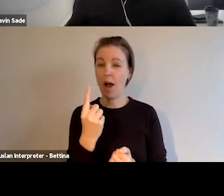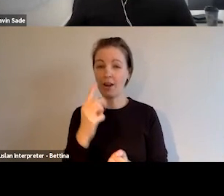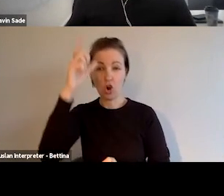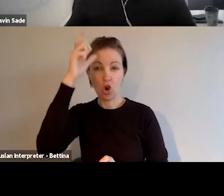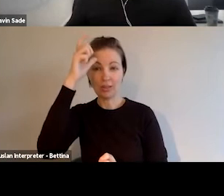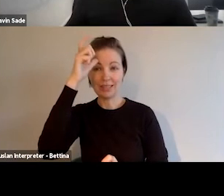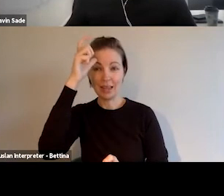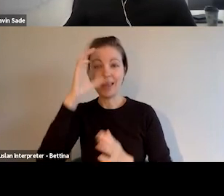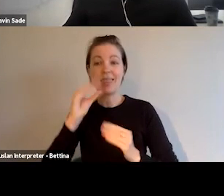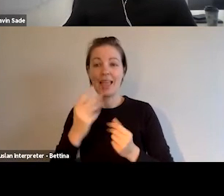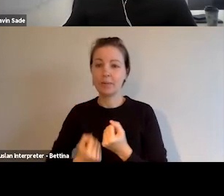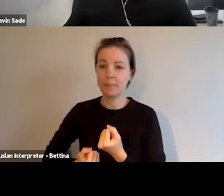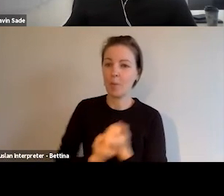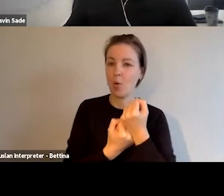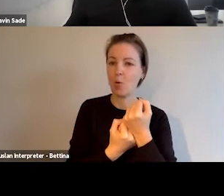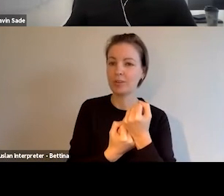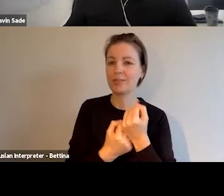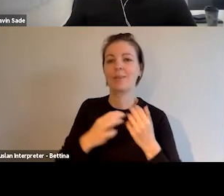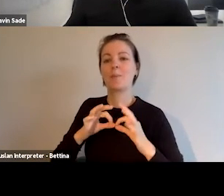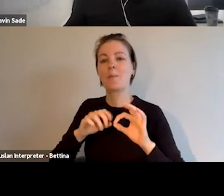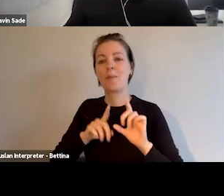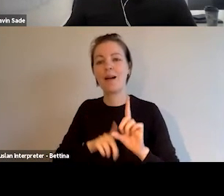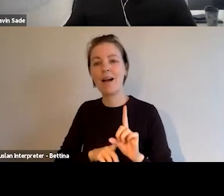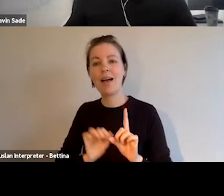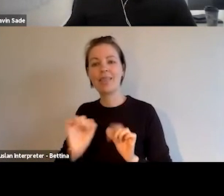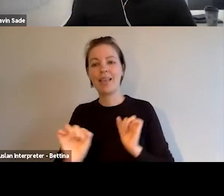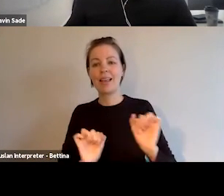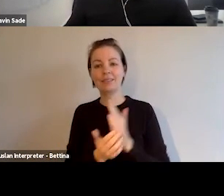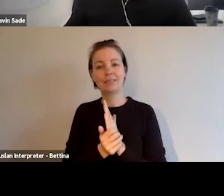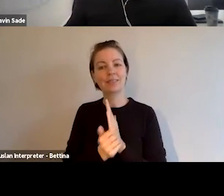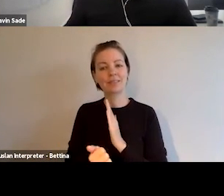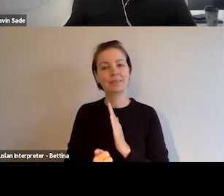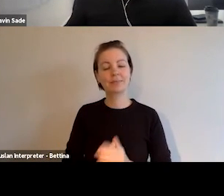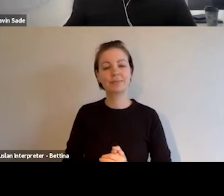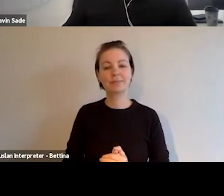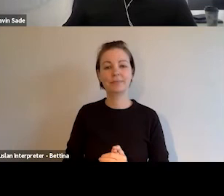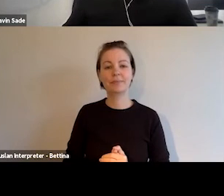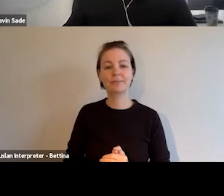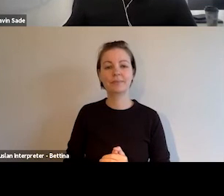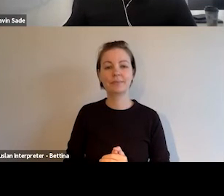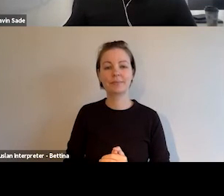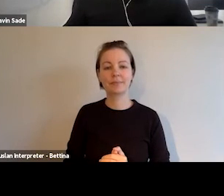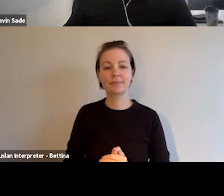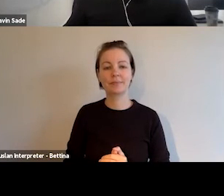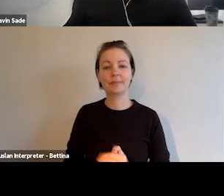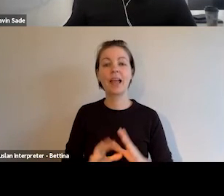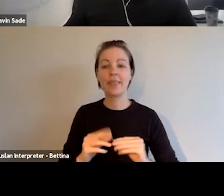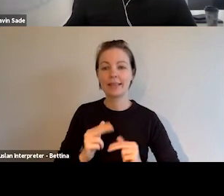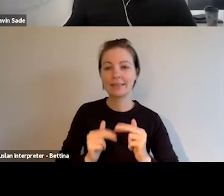of working could be brought into bear after that. As we went through that we developed these ideas